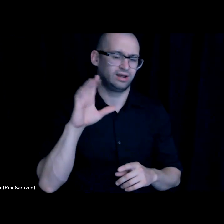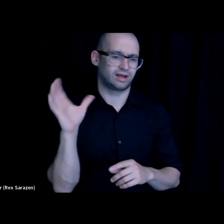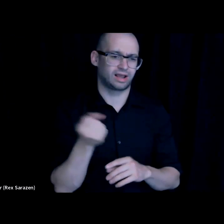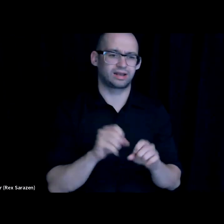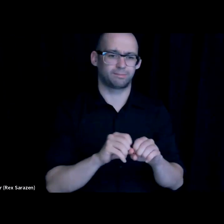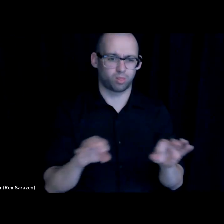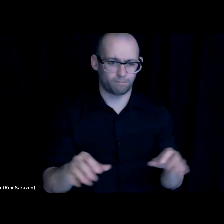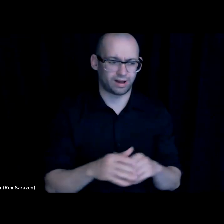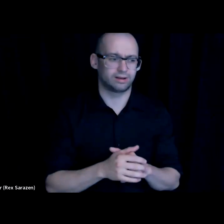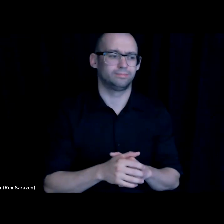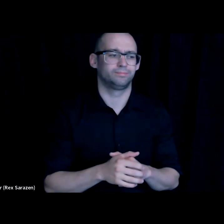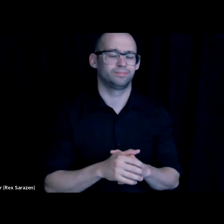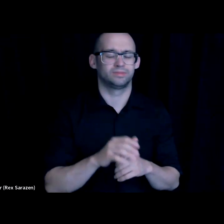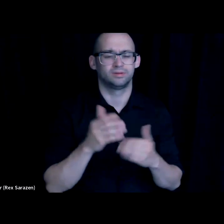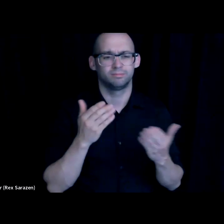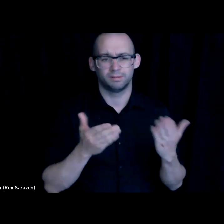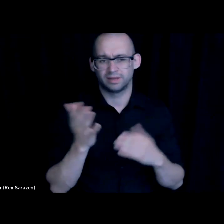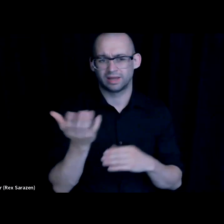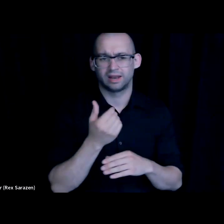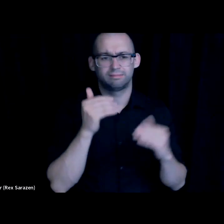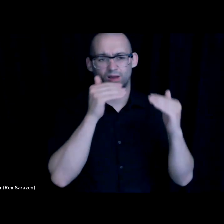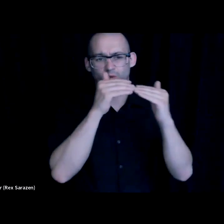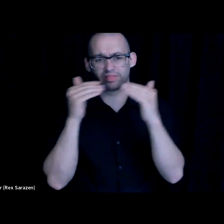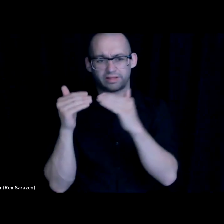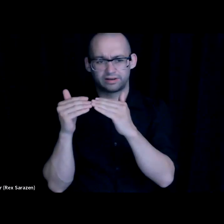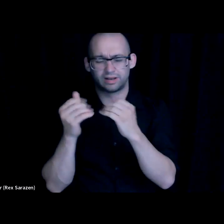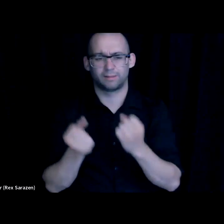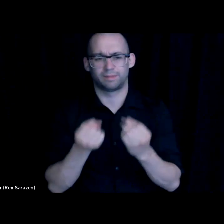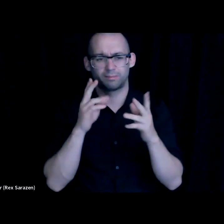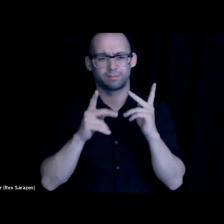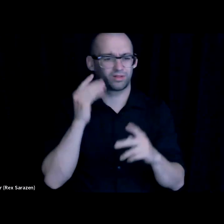school diploma potentially get an equivalent. Many people know that as the Ged that's just